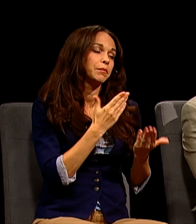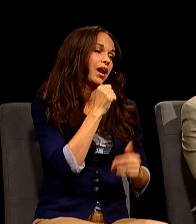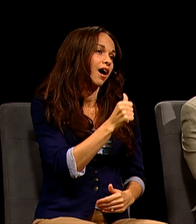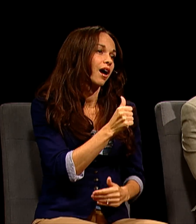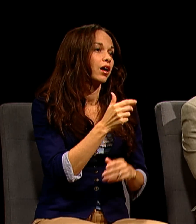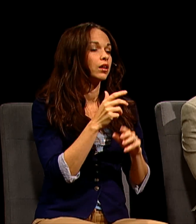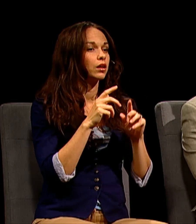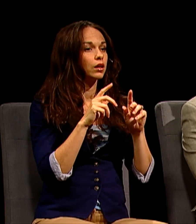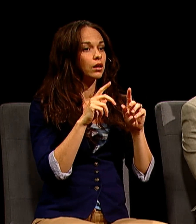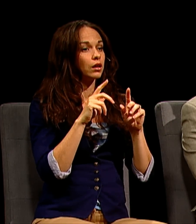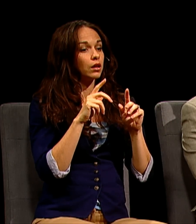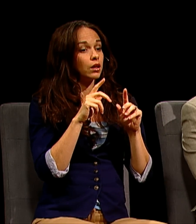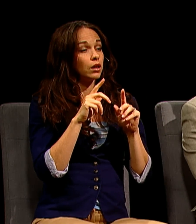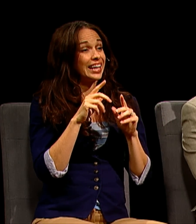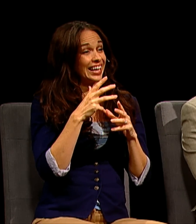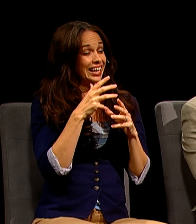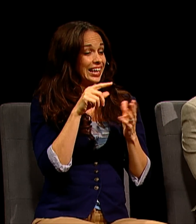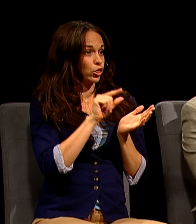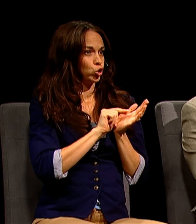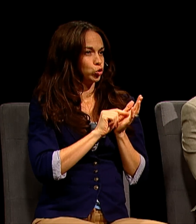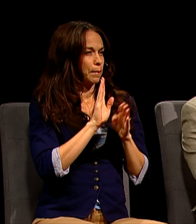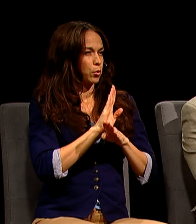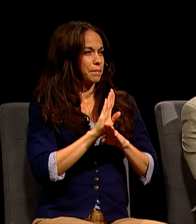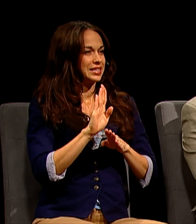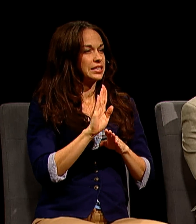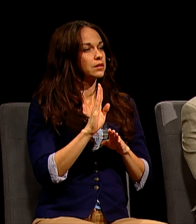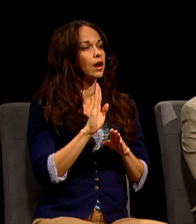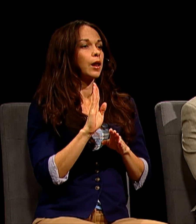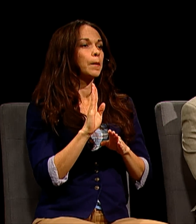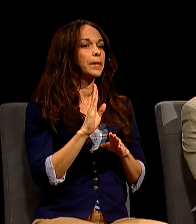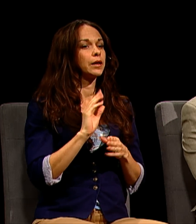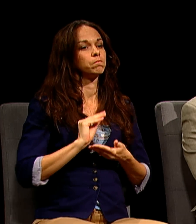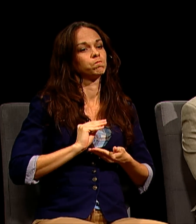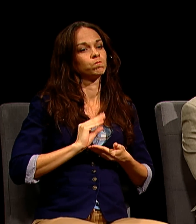We get in the newspaper business a little self righteous and I fear almost arrogant about this.